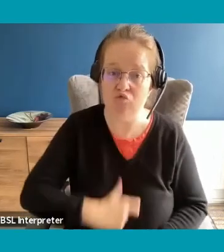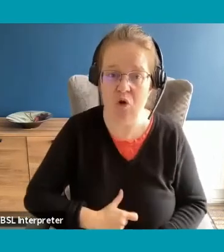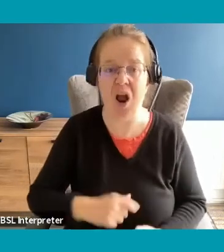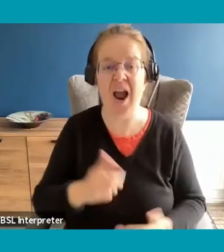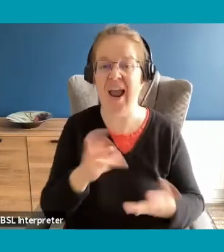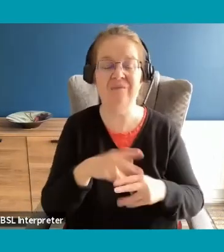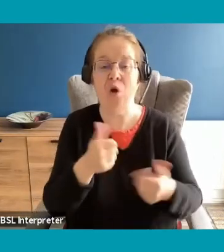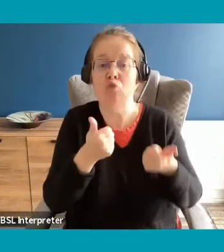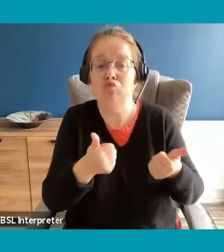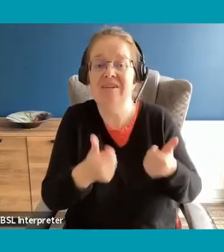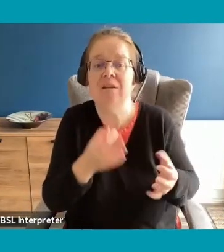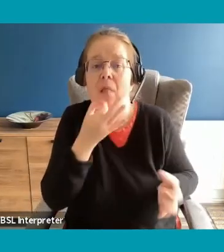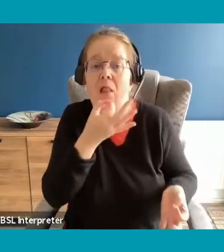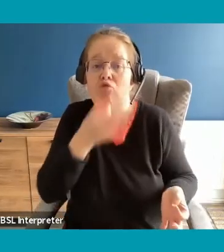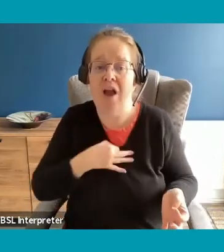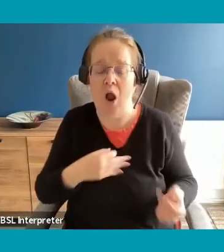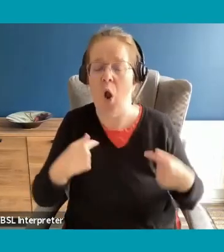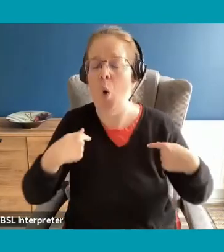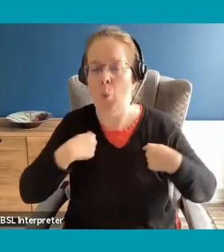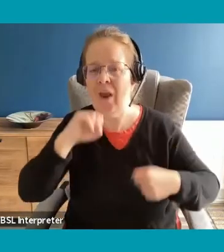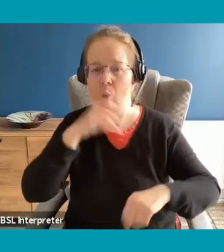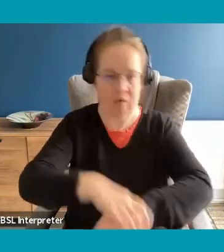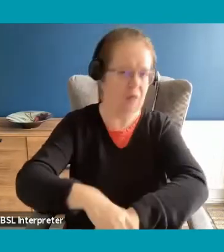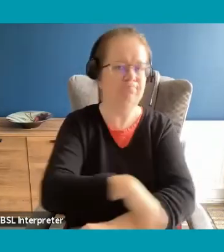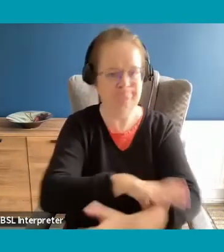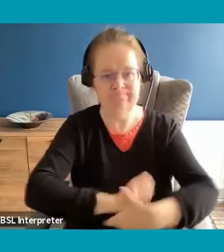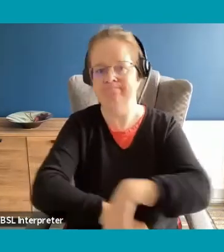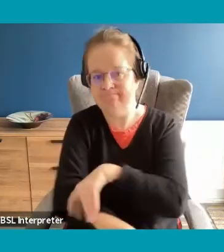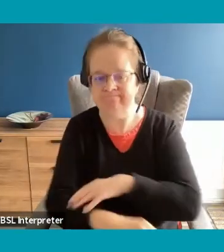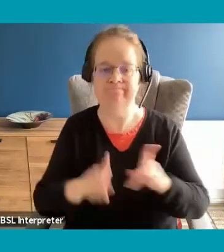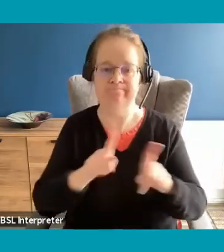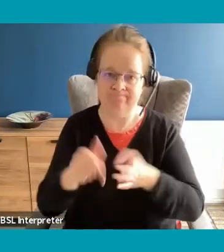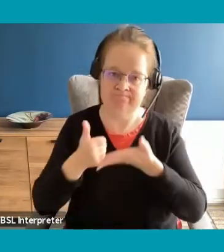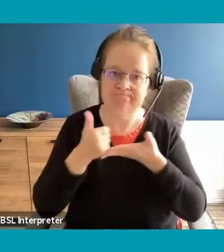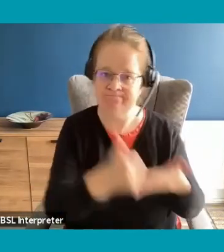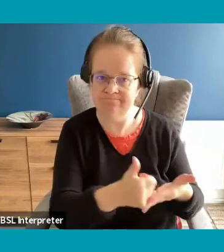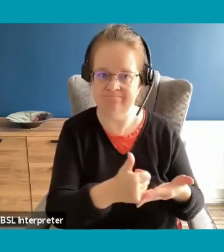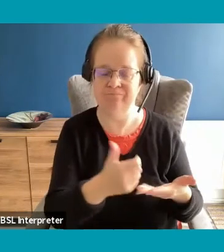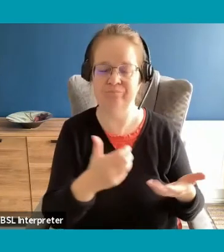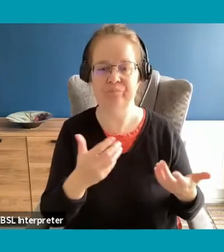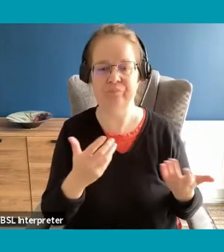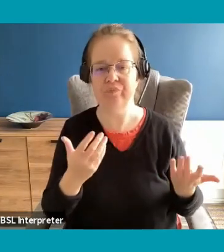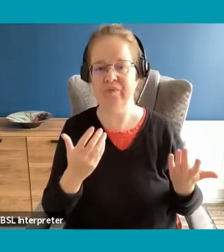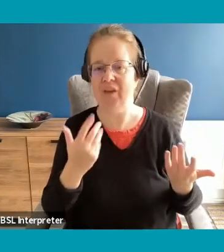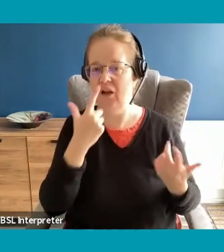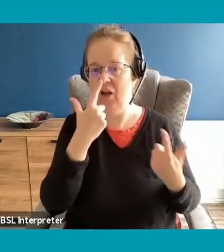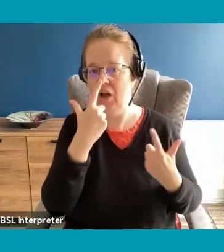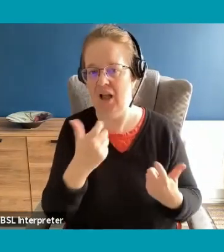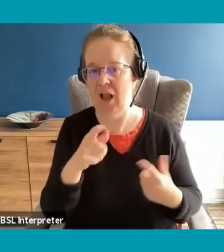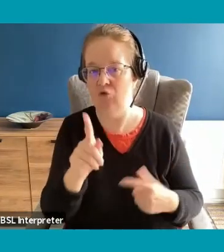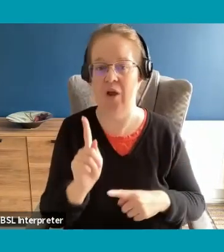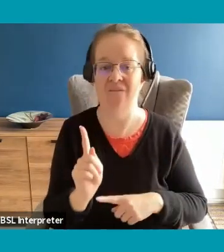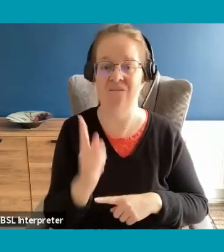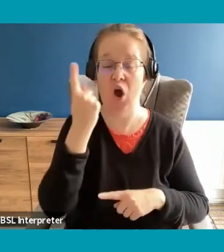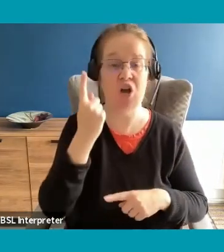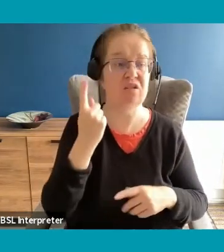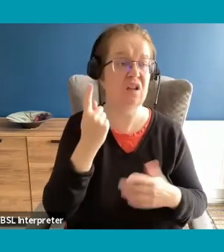we will do everything in our power to accommodate that for you. Whether that you've noticed that the first stage is a telephone interview,